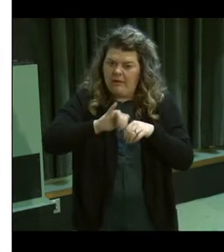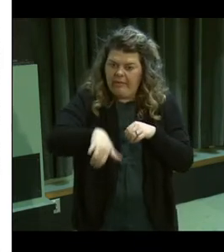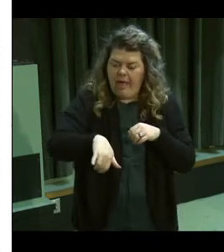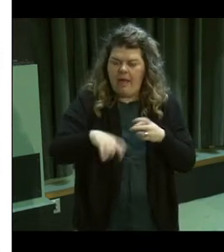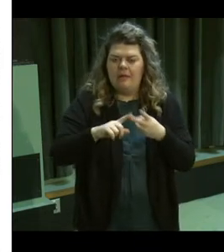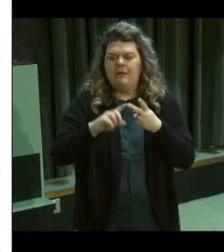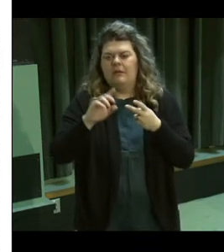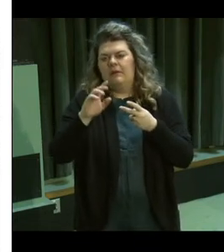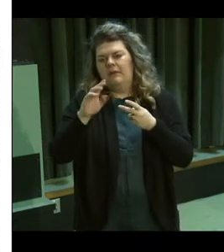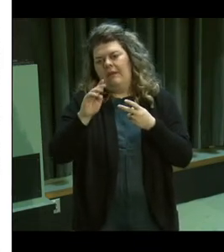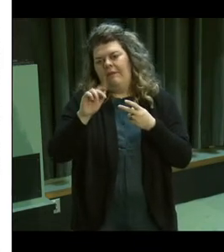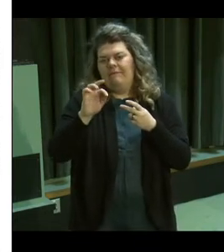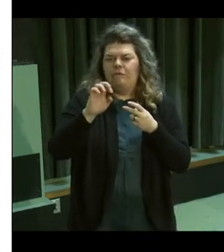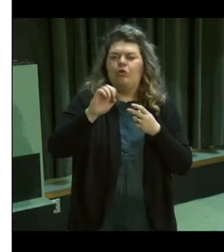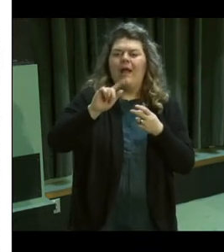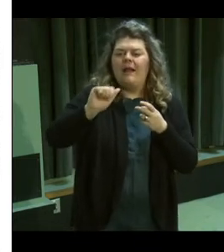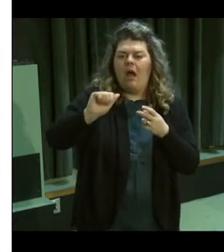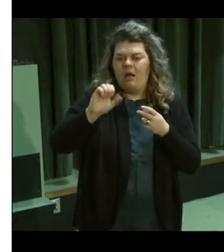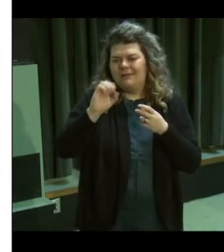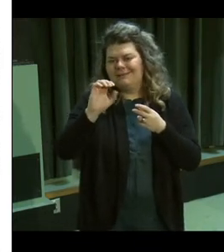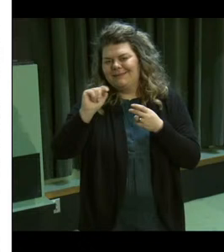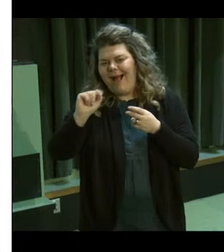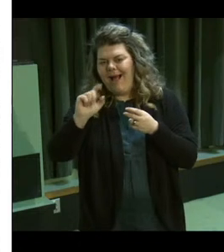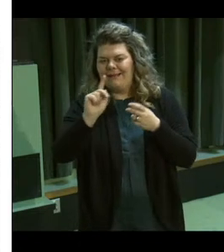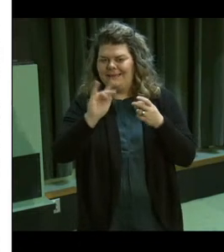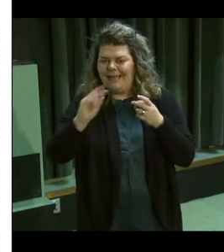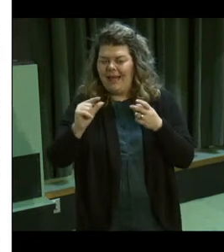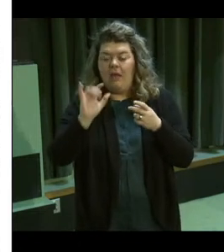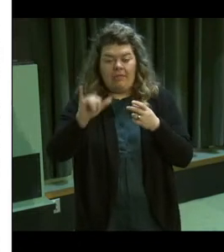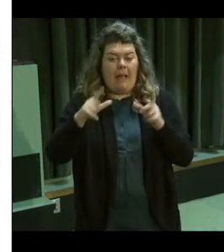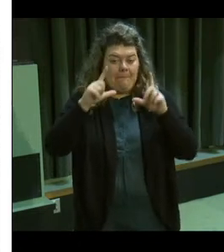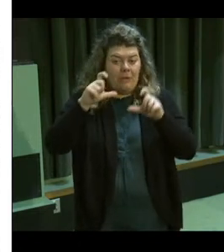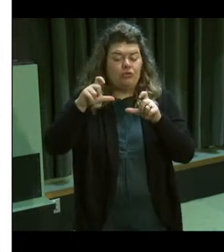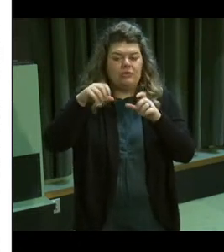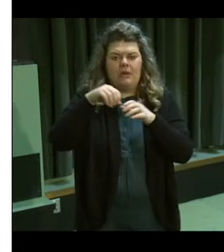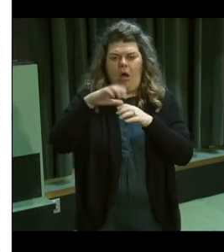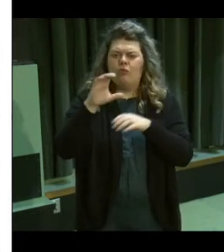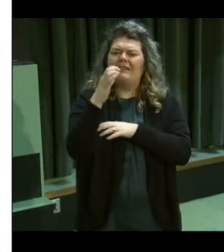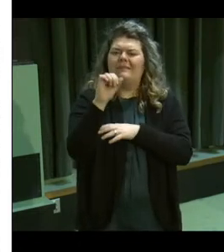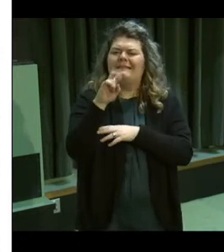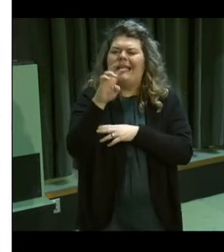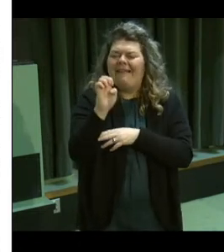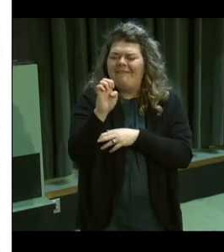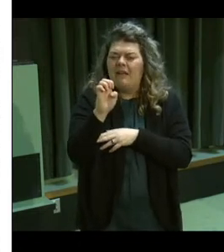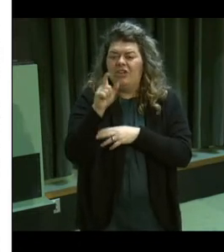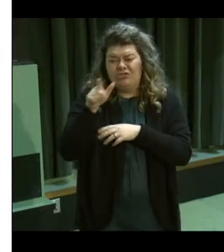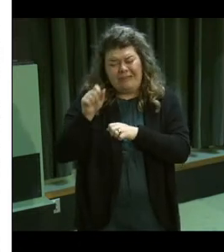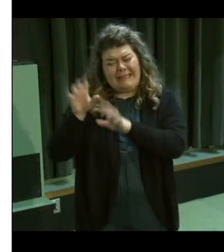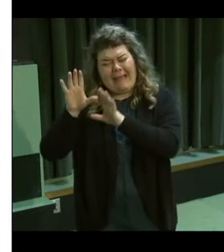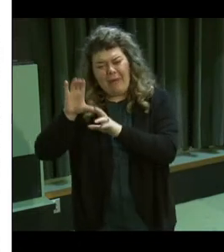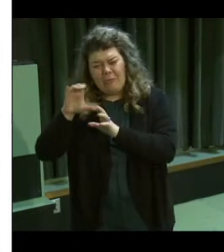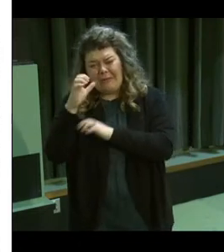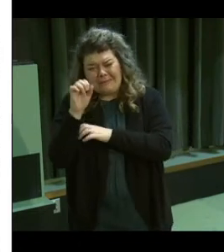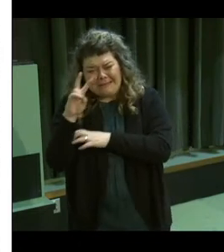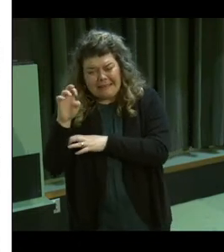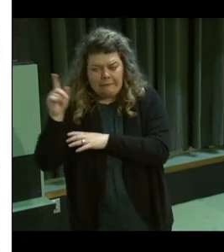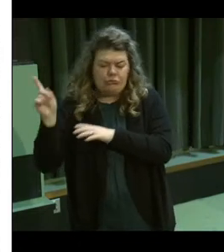Scott King, this was a picture that was taken in Salinas on